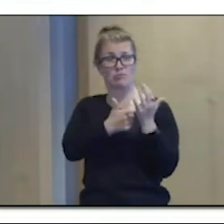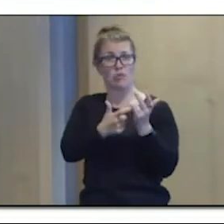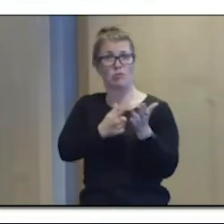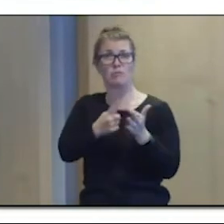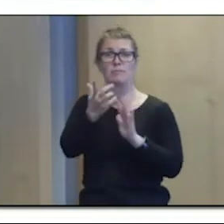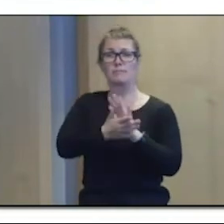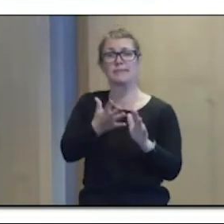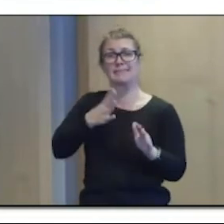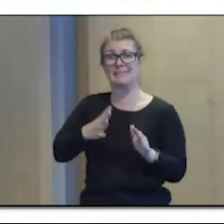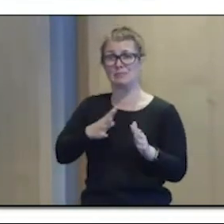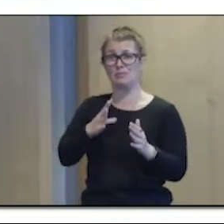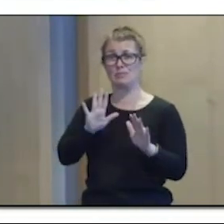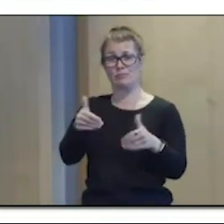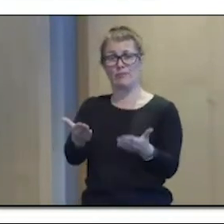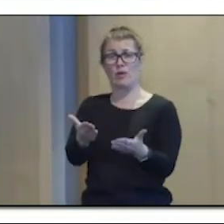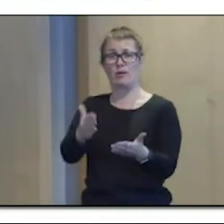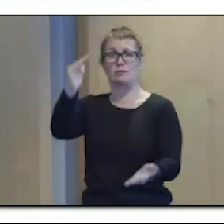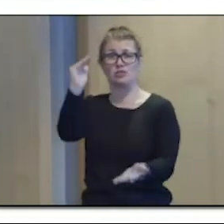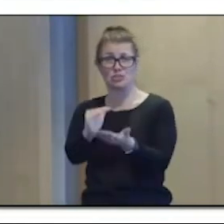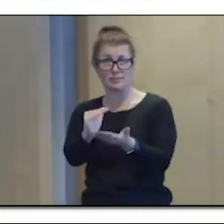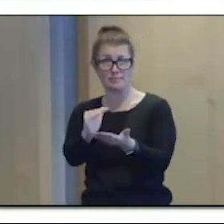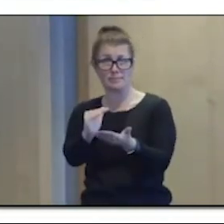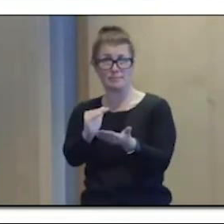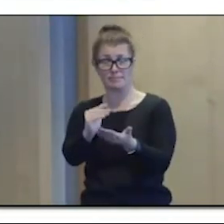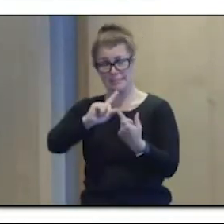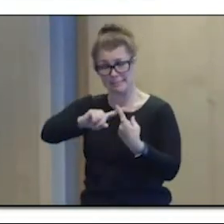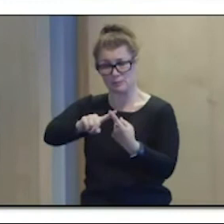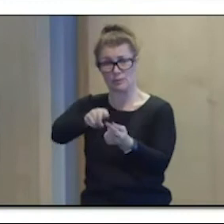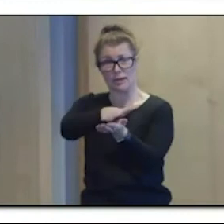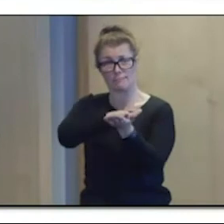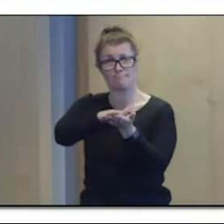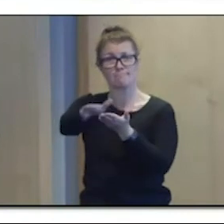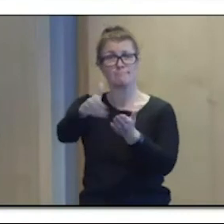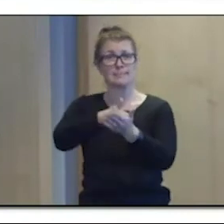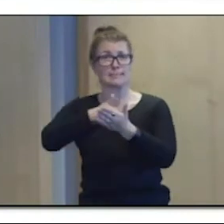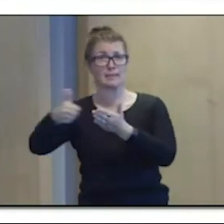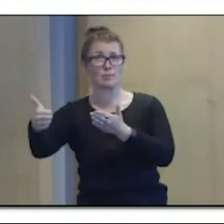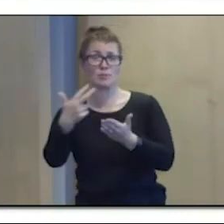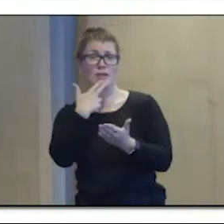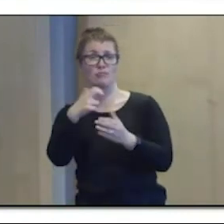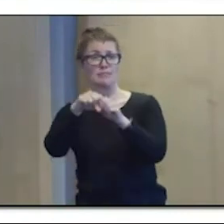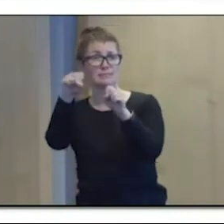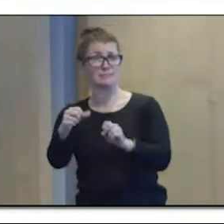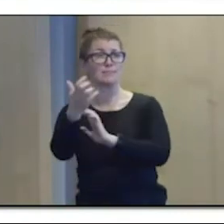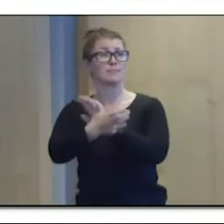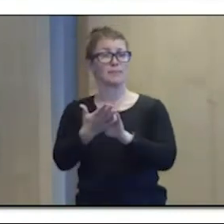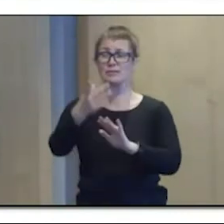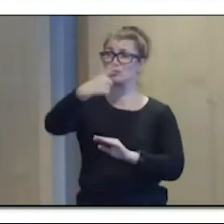a low-cost secure and sustainable electricity system so you have an active role. Thank you.